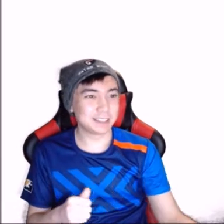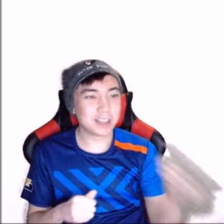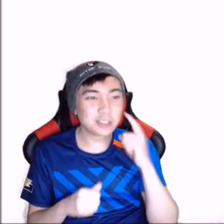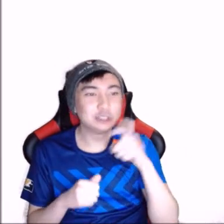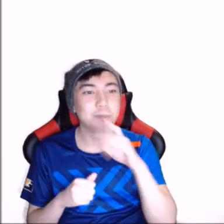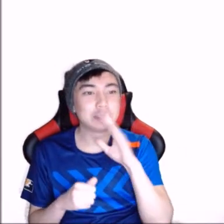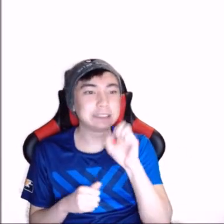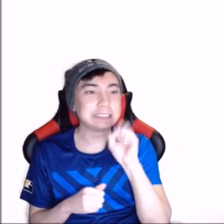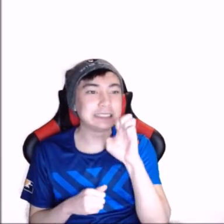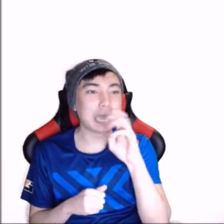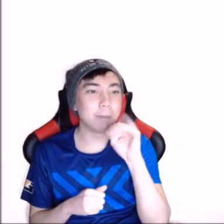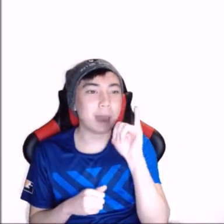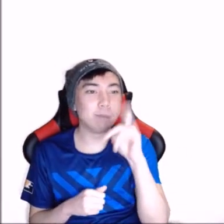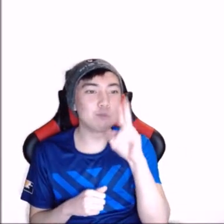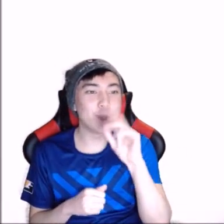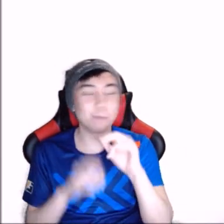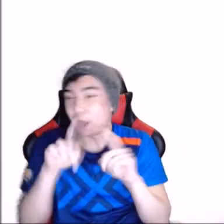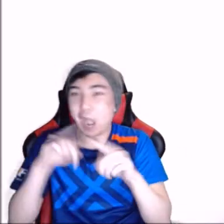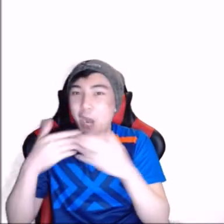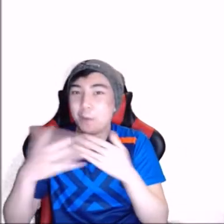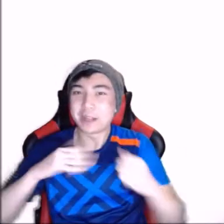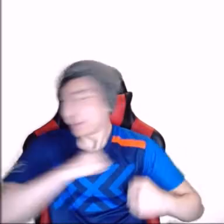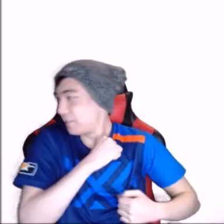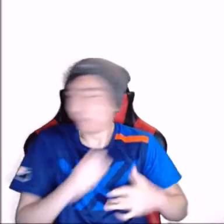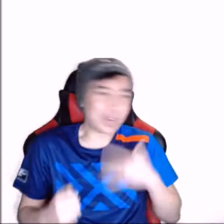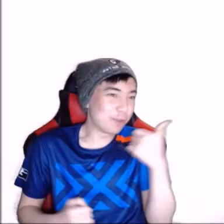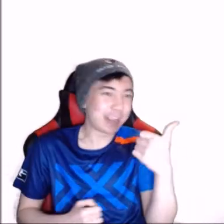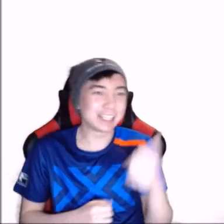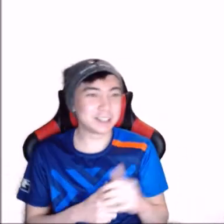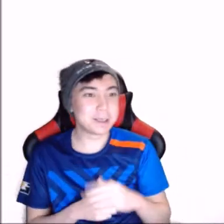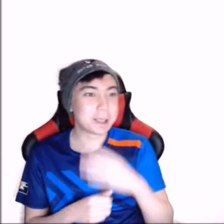I thought it was semi-pro but anyway, I felt great!